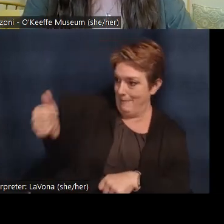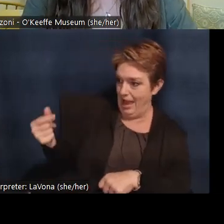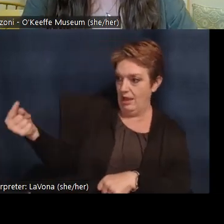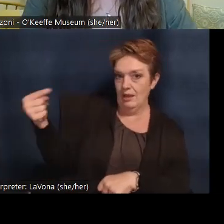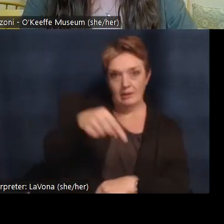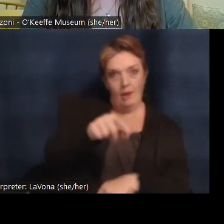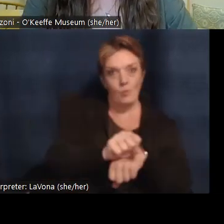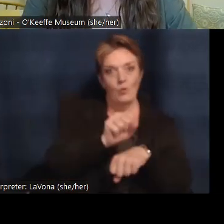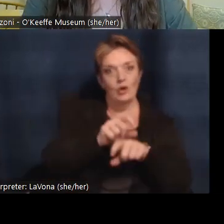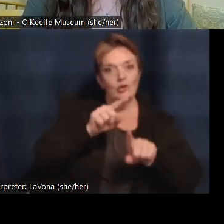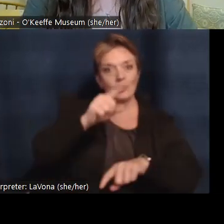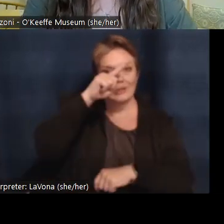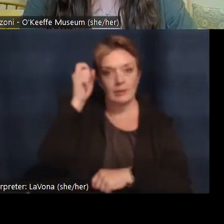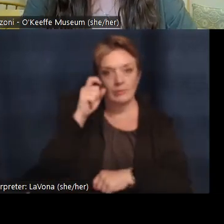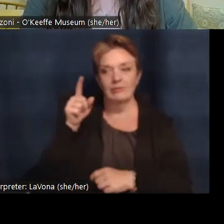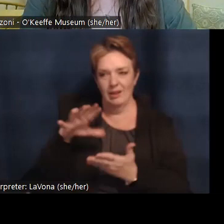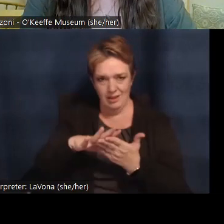They get to learn about traditional agriculture.